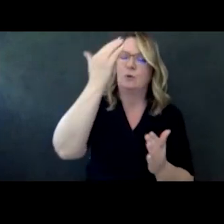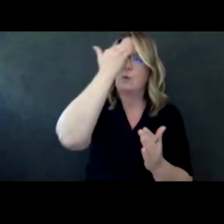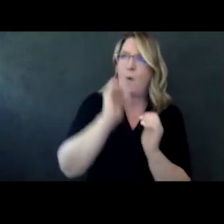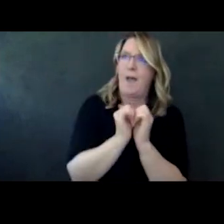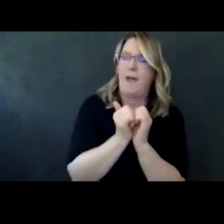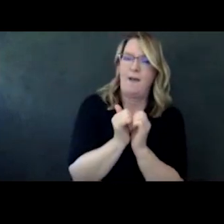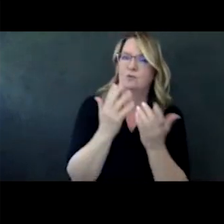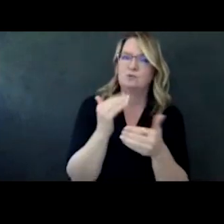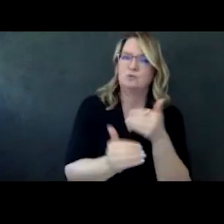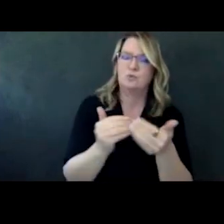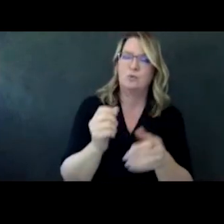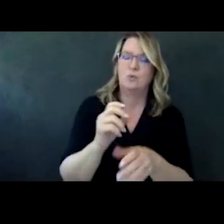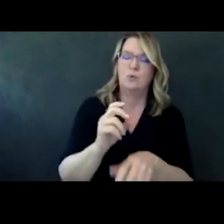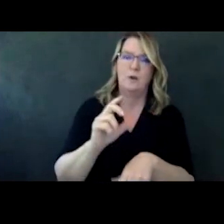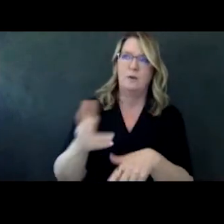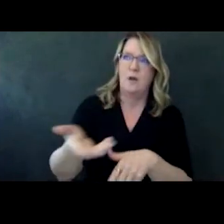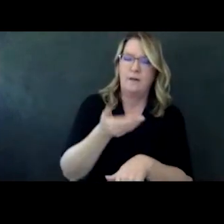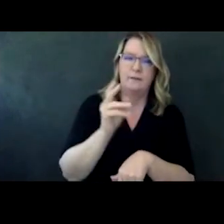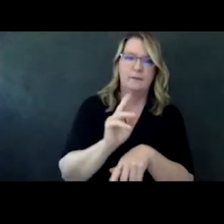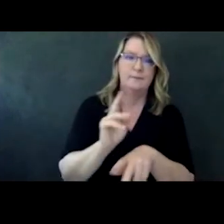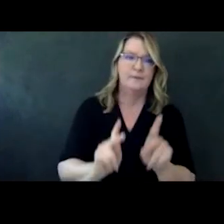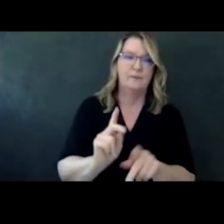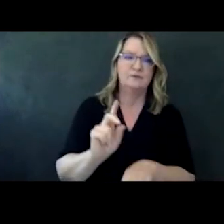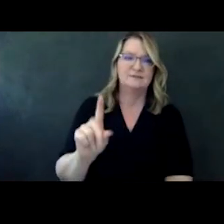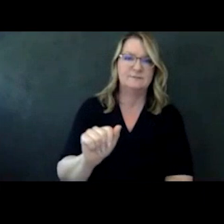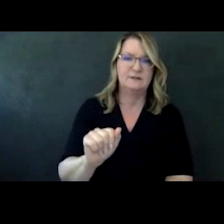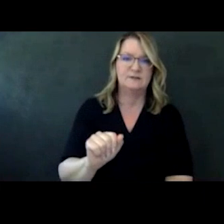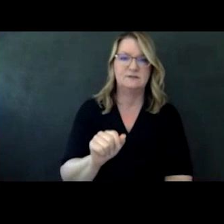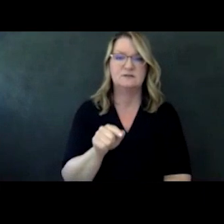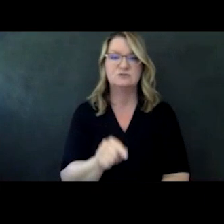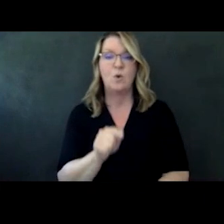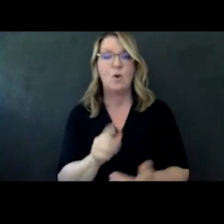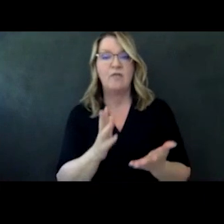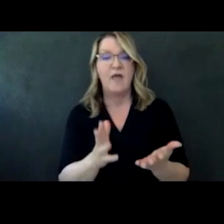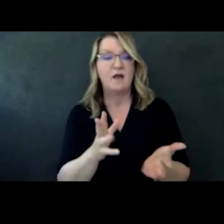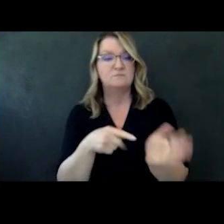includes insights into the counseling approach and support that a staff member with disabilities